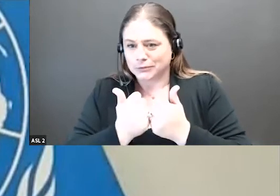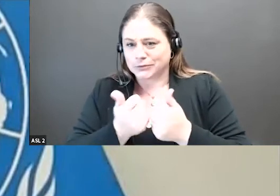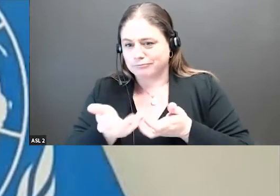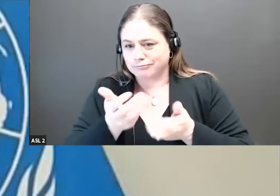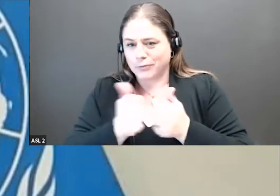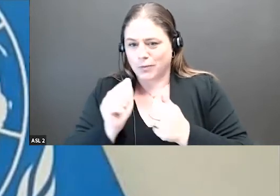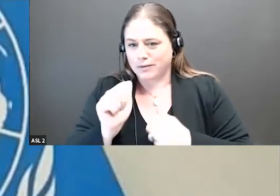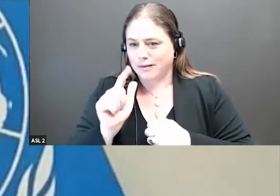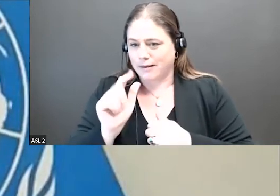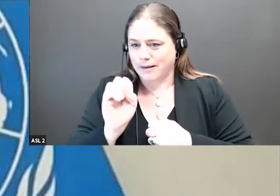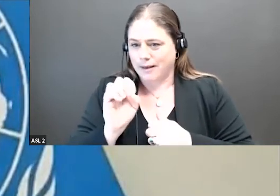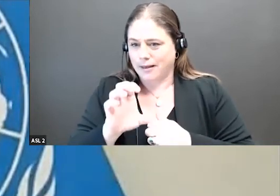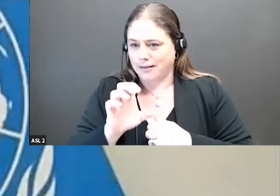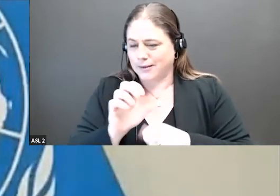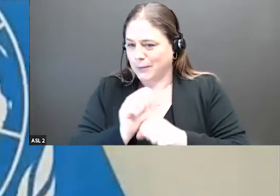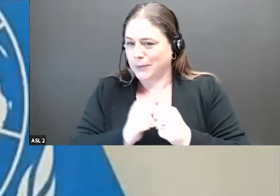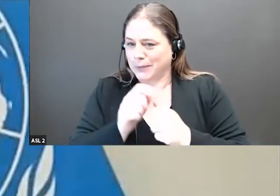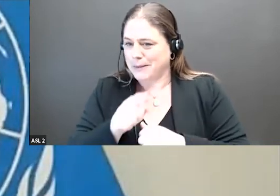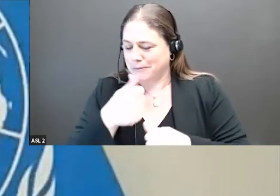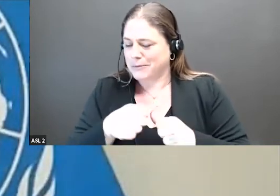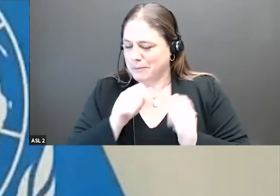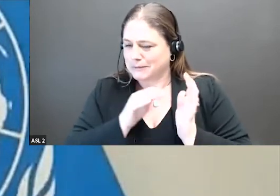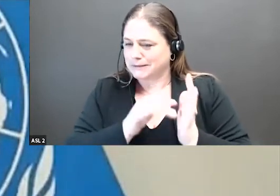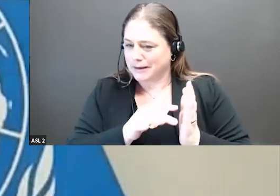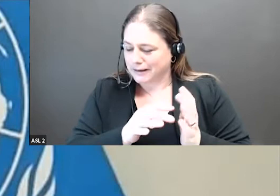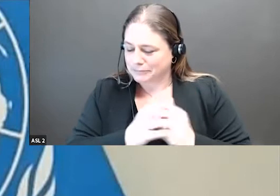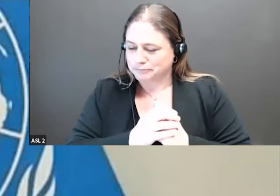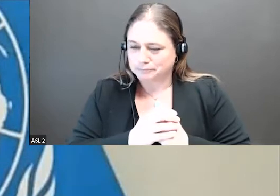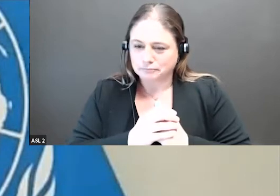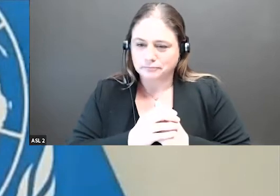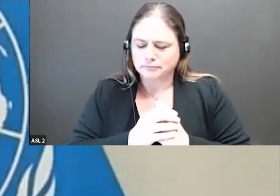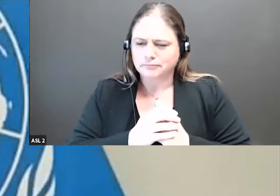And I was also very pleased to to hear the comments of Steven